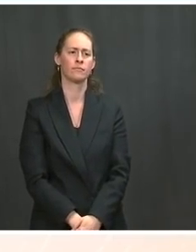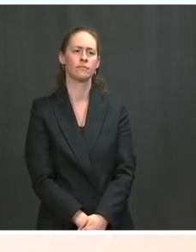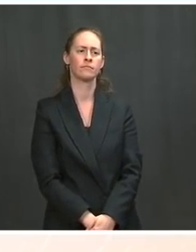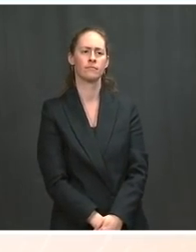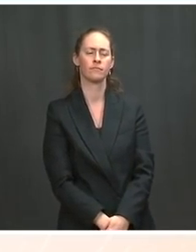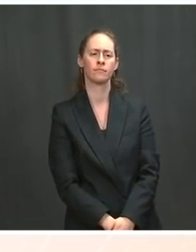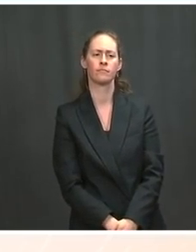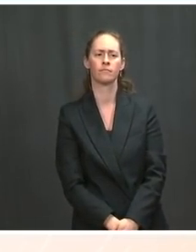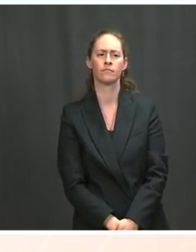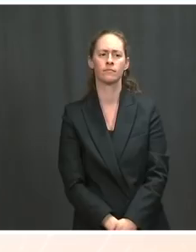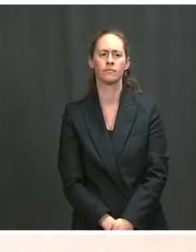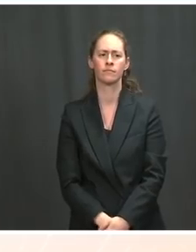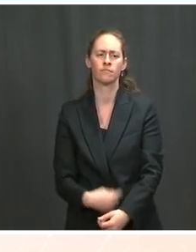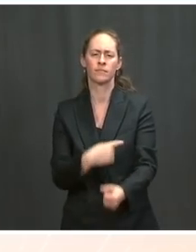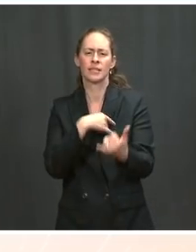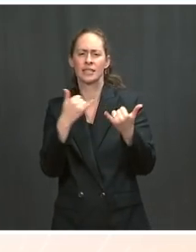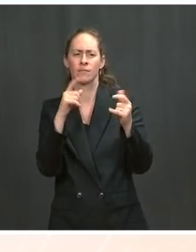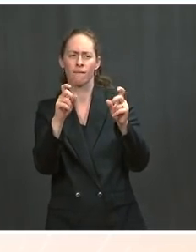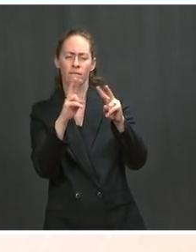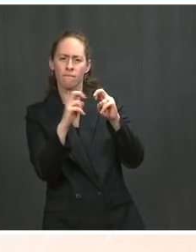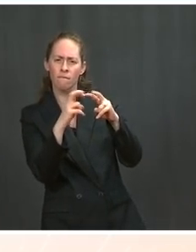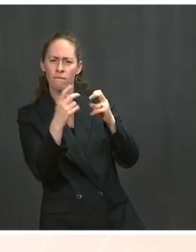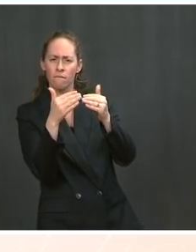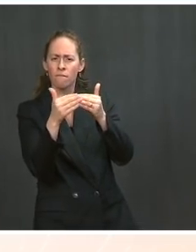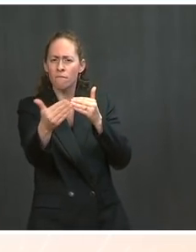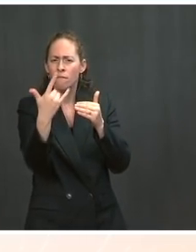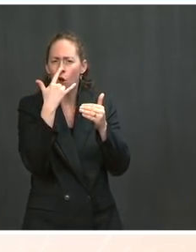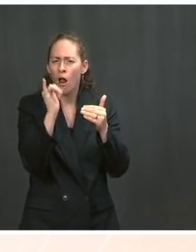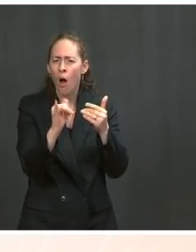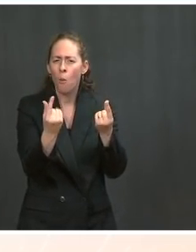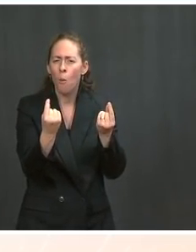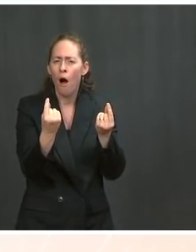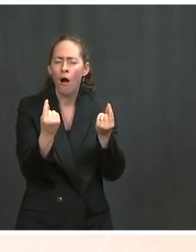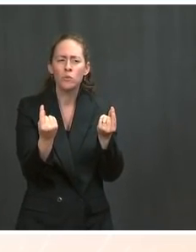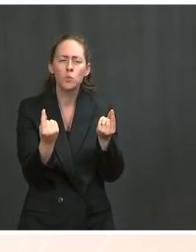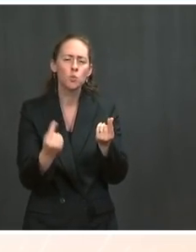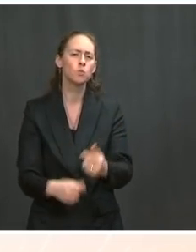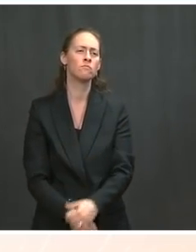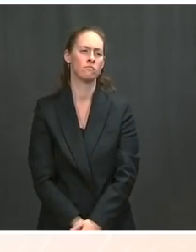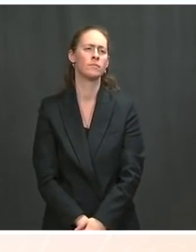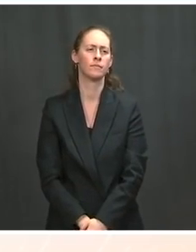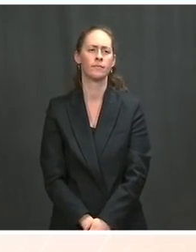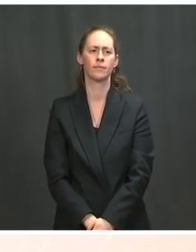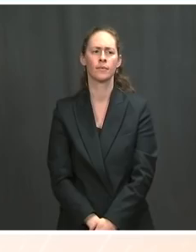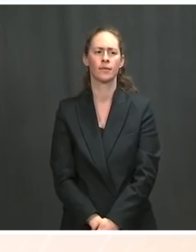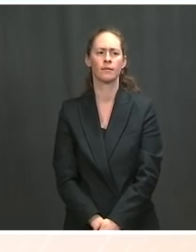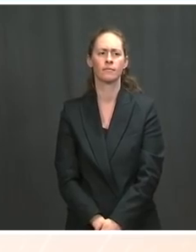given that's a time, as you all know, many will go home for congressional recess. The Press: And then, finally, on Israel: